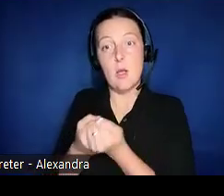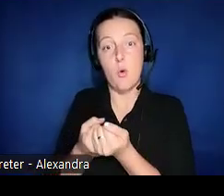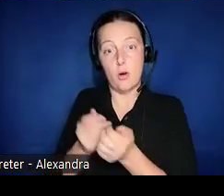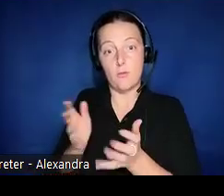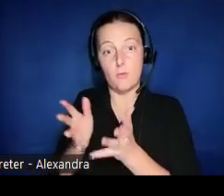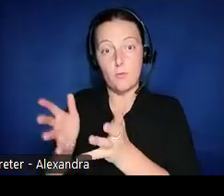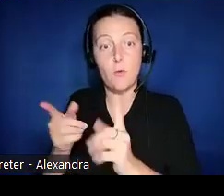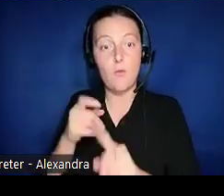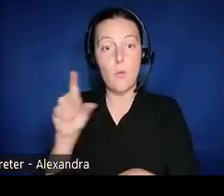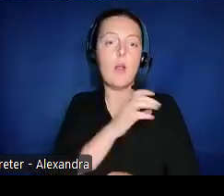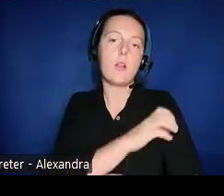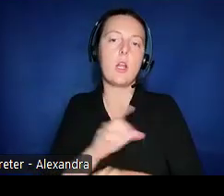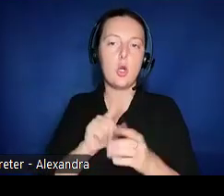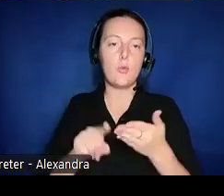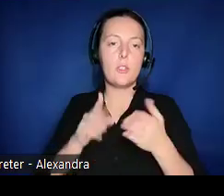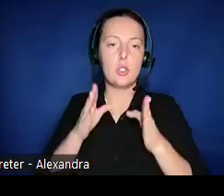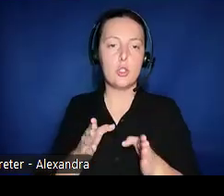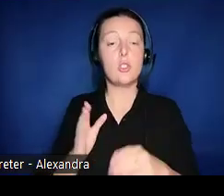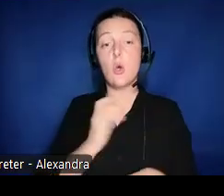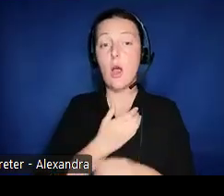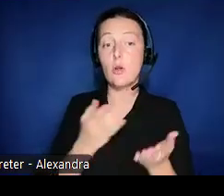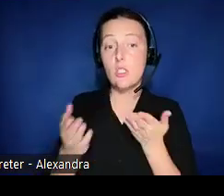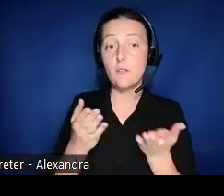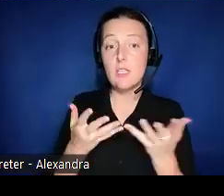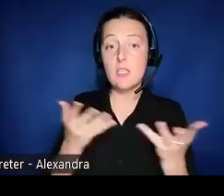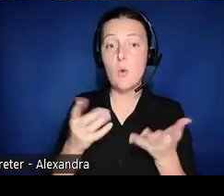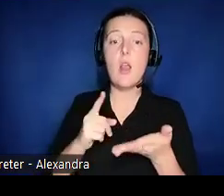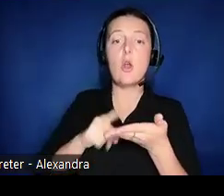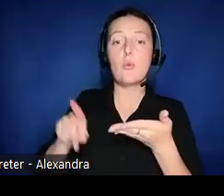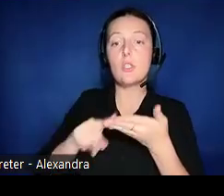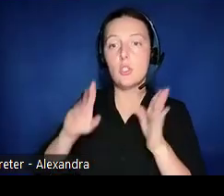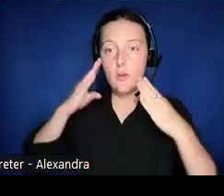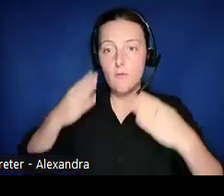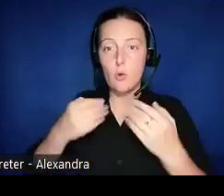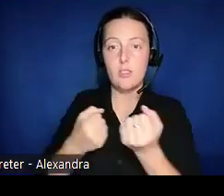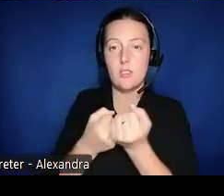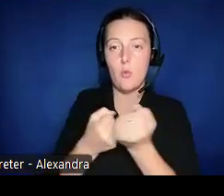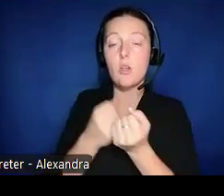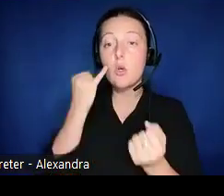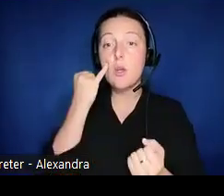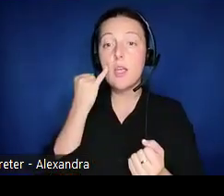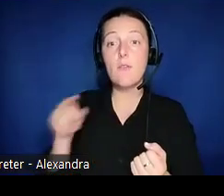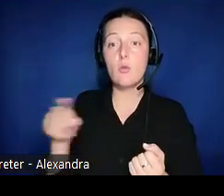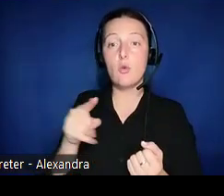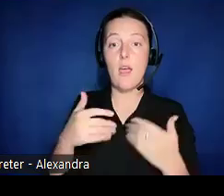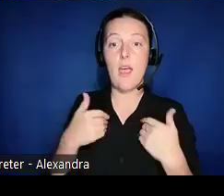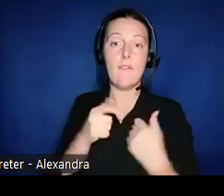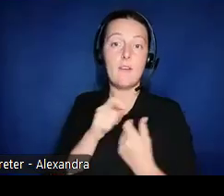uh research focused support. So if you have a particular uh if you have a particular type